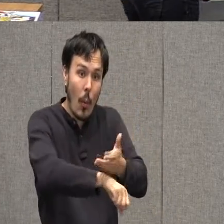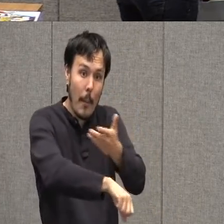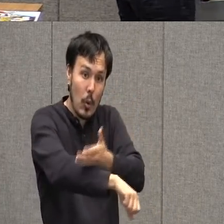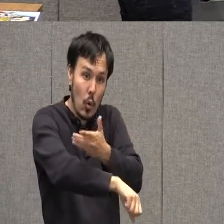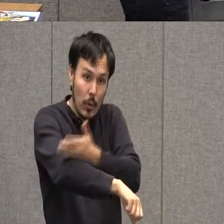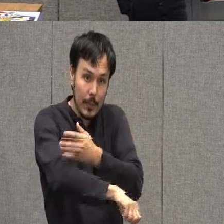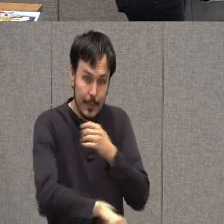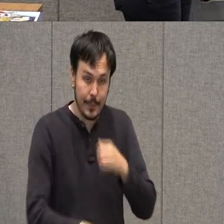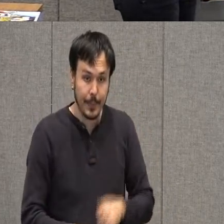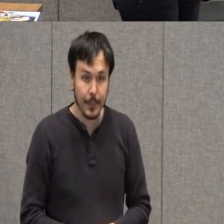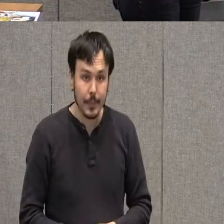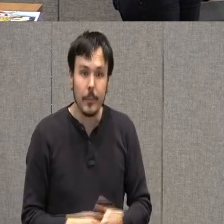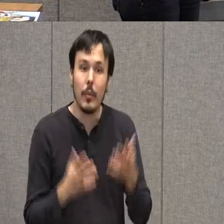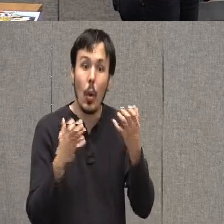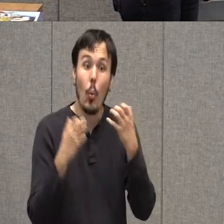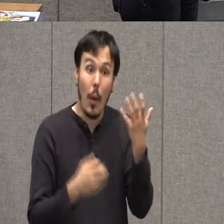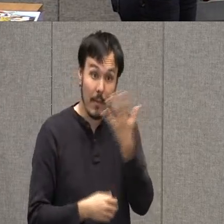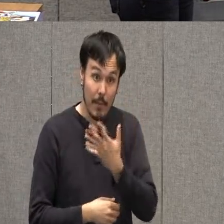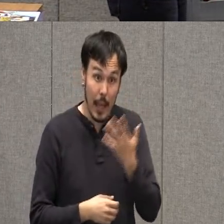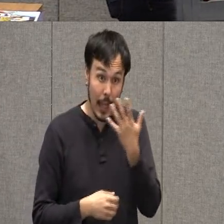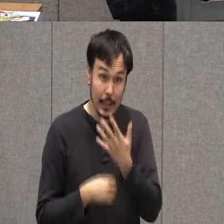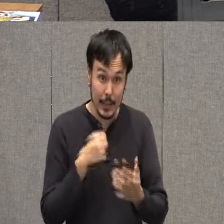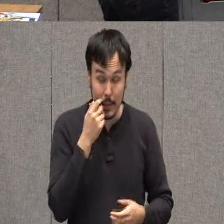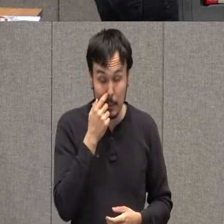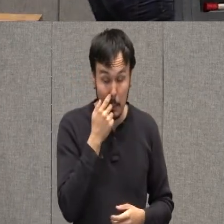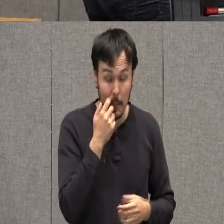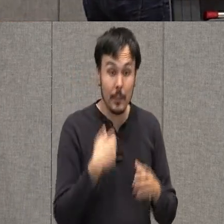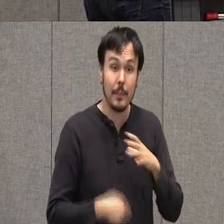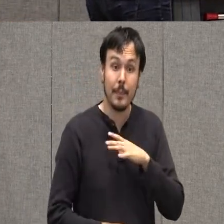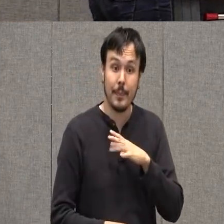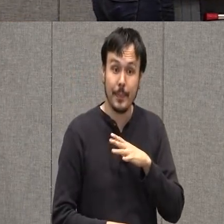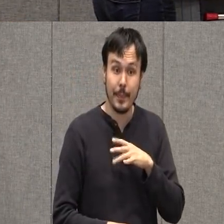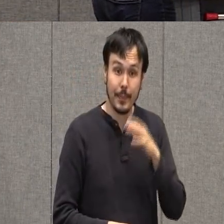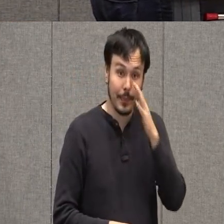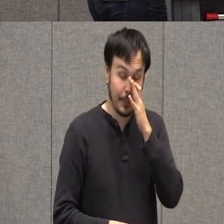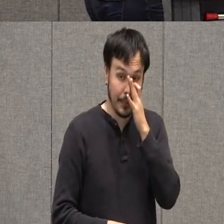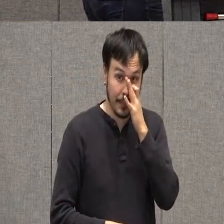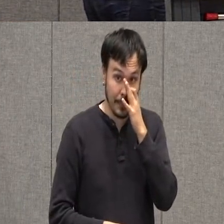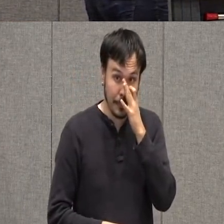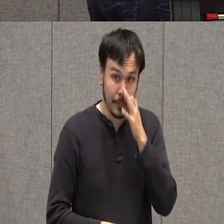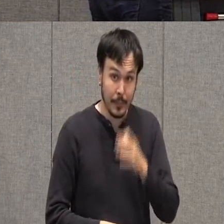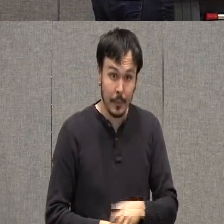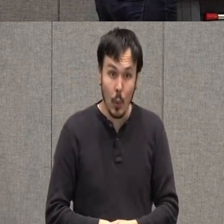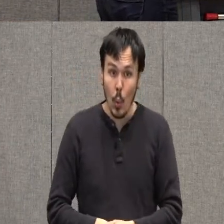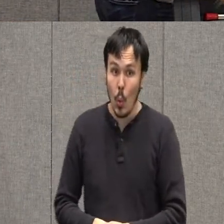And if you wanna do faces, this is pretty cool. Uh oh, I did my face. That's okay.